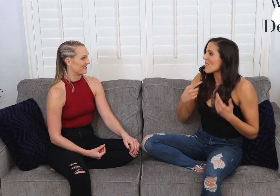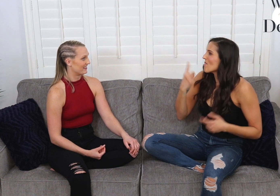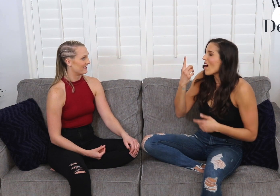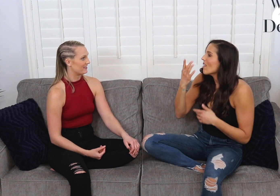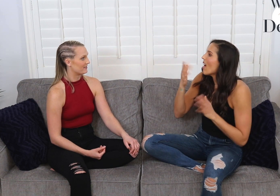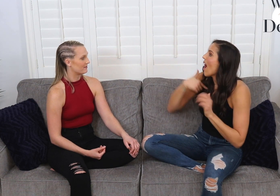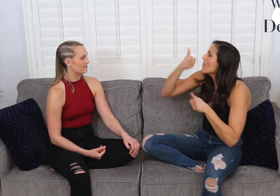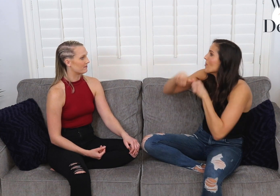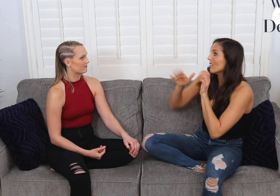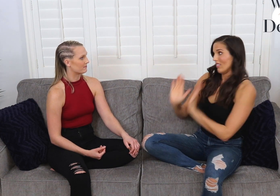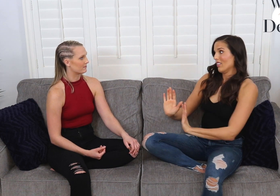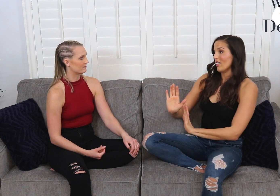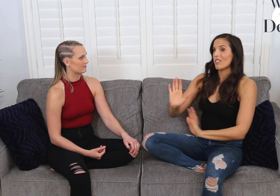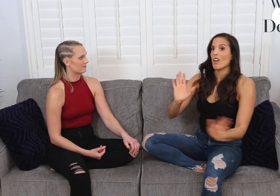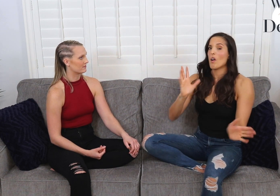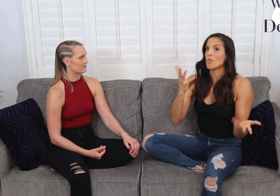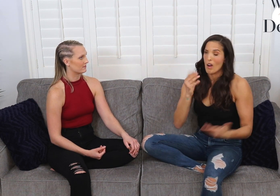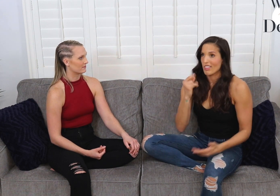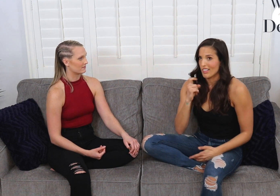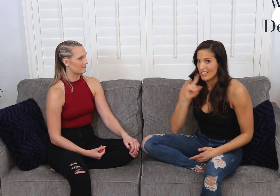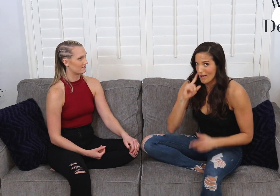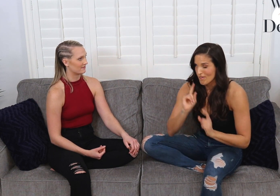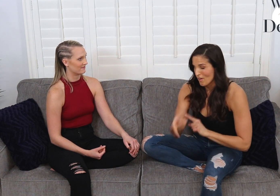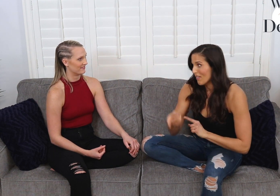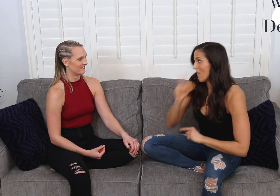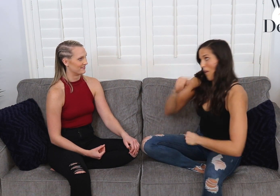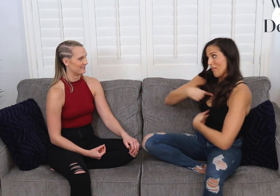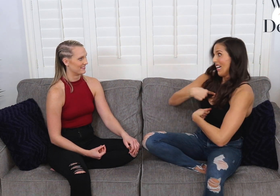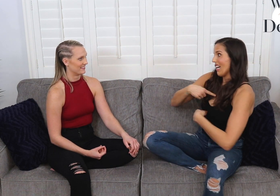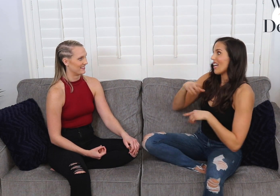everyone's questions, and one question I remember a literal, "What the Deaf?!" moment.